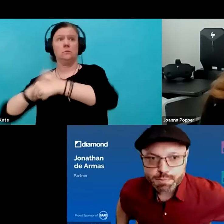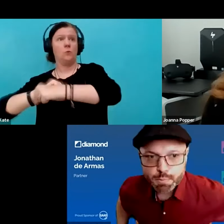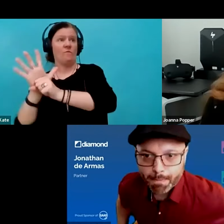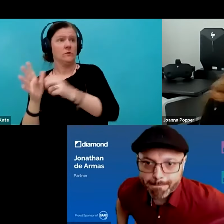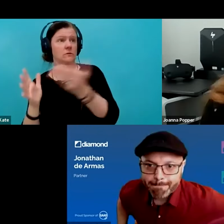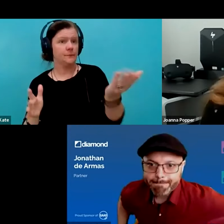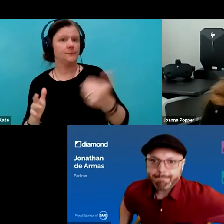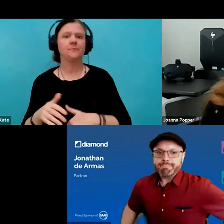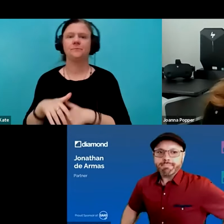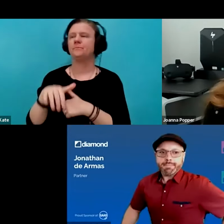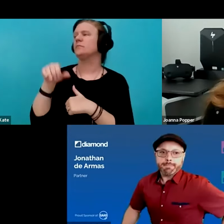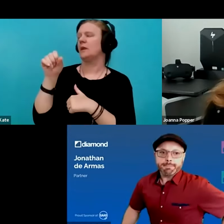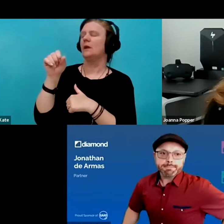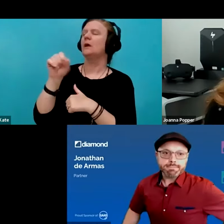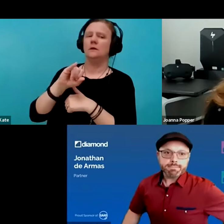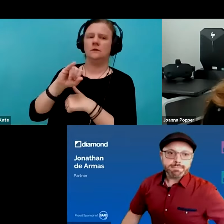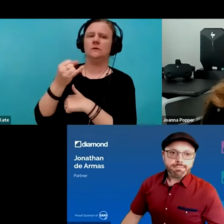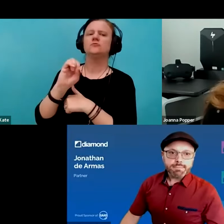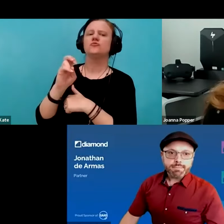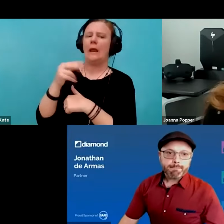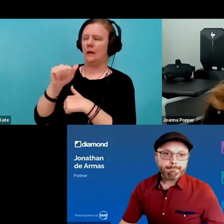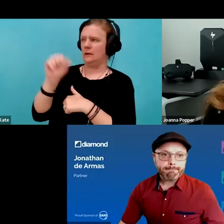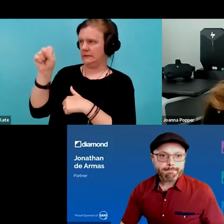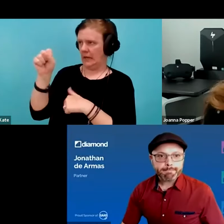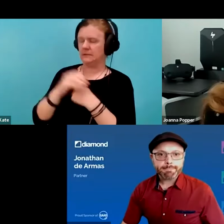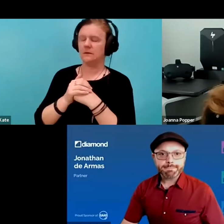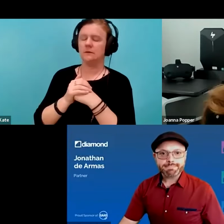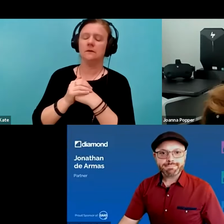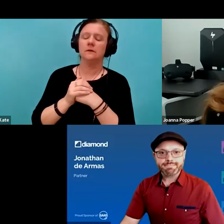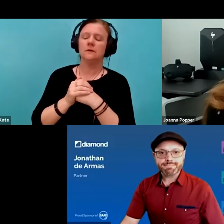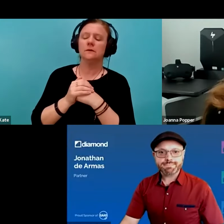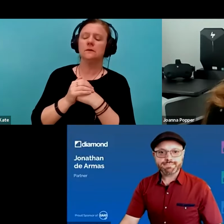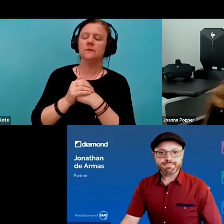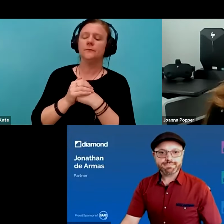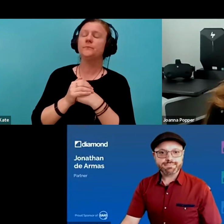Joanna Popper: Yes, definitely. I would say what we've seen is that there's an